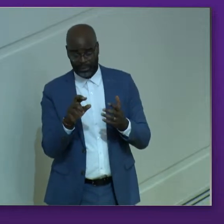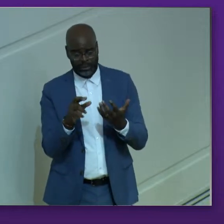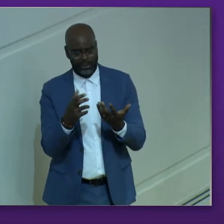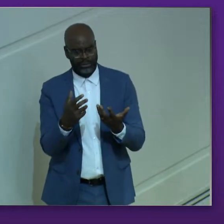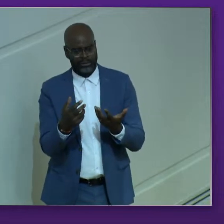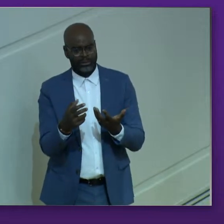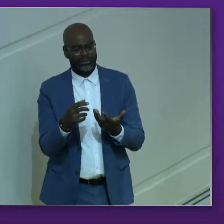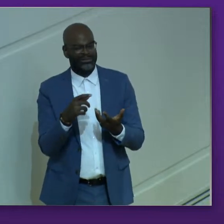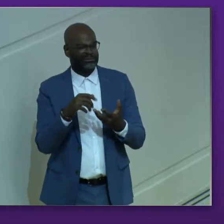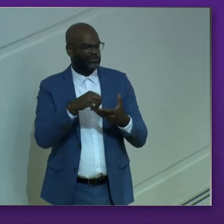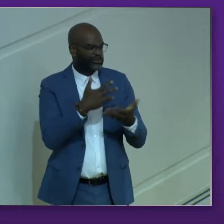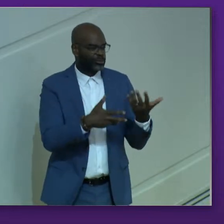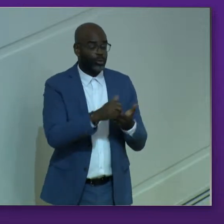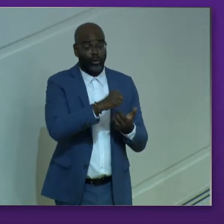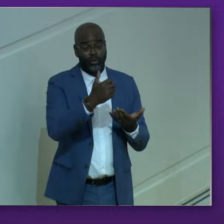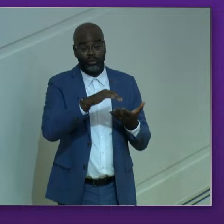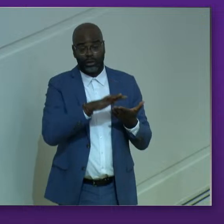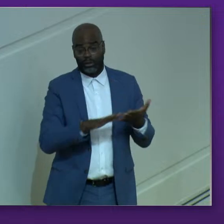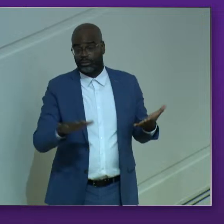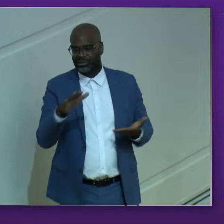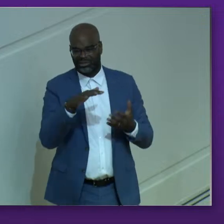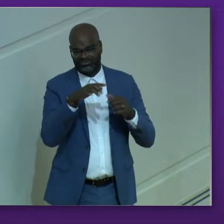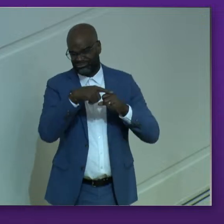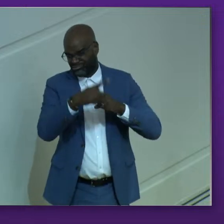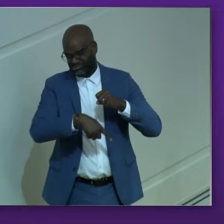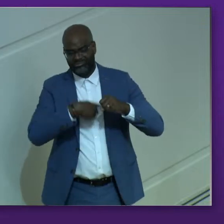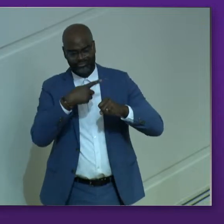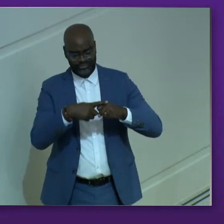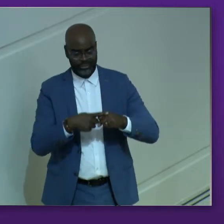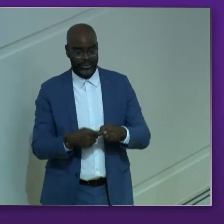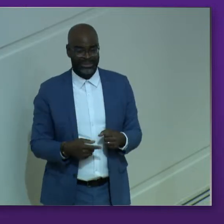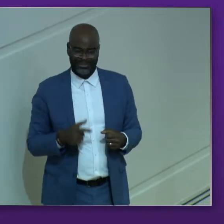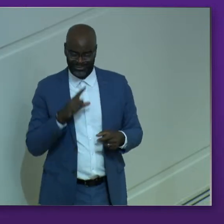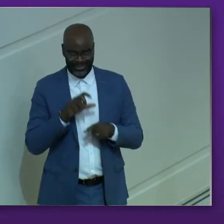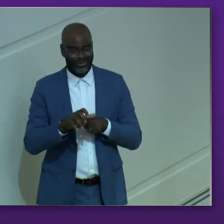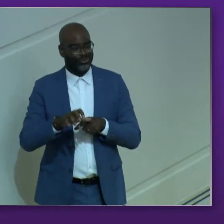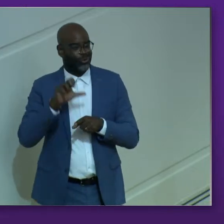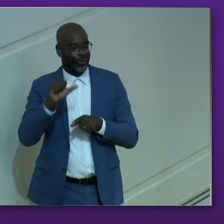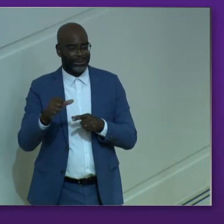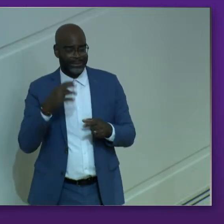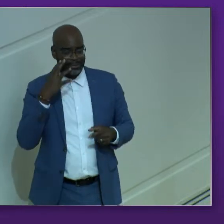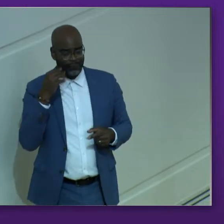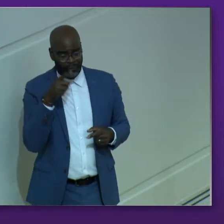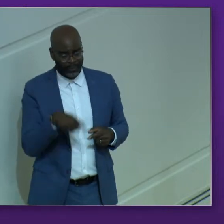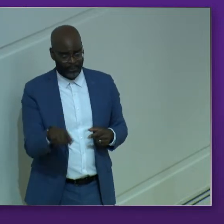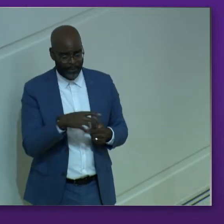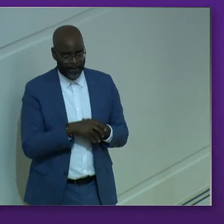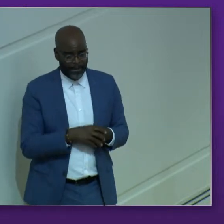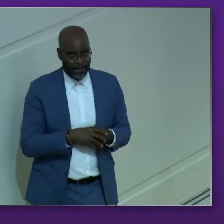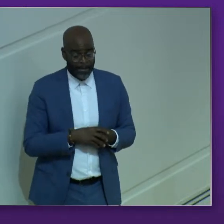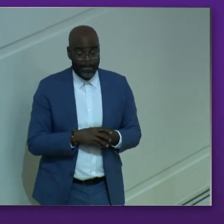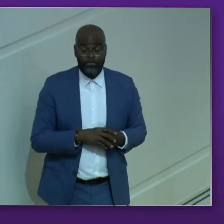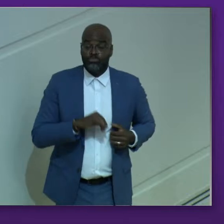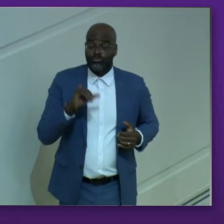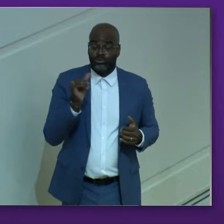THESE STUDENT DELEGATES THEY SPENT A WEEK THERE REPRESENTING NORTH KOREA AND ALLOW PEOPLE OF